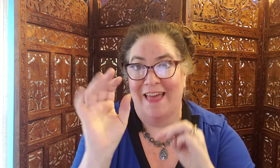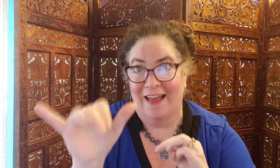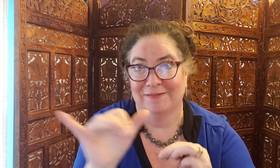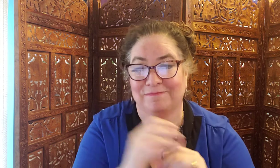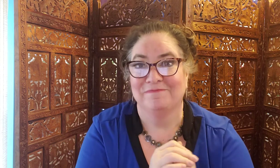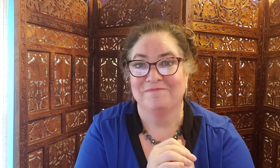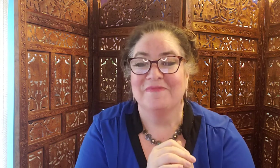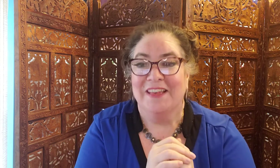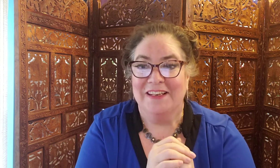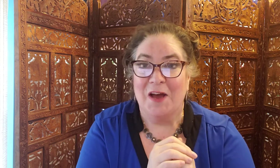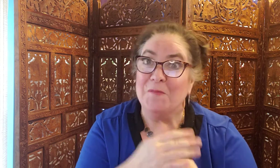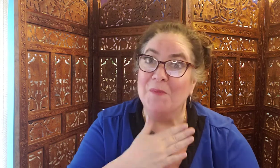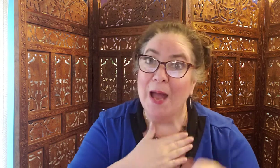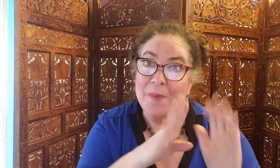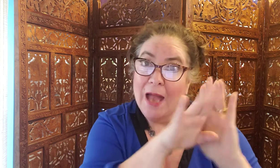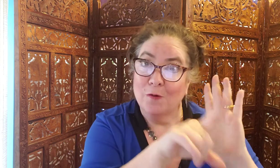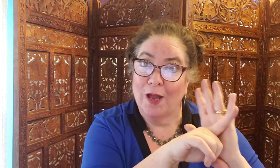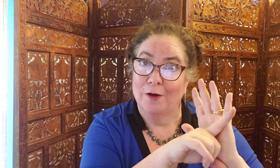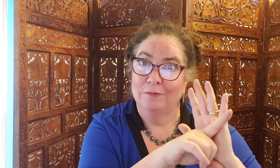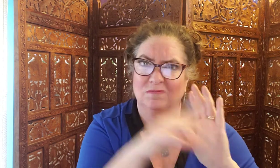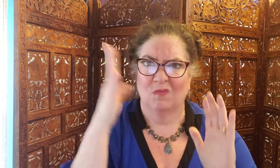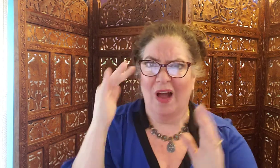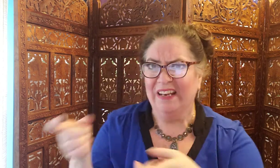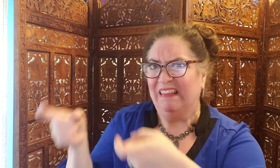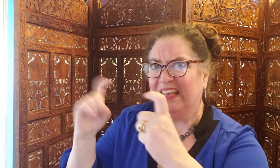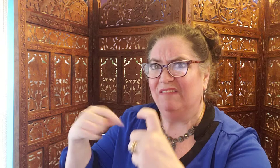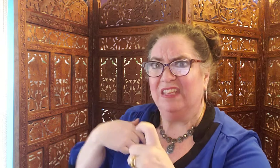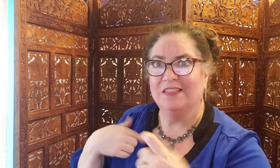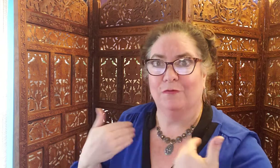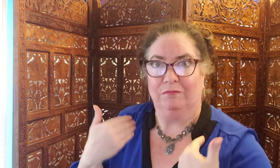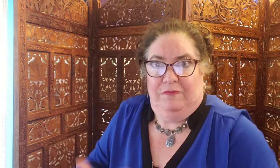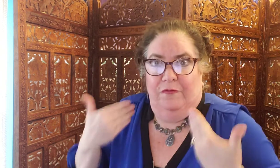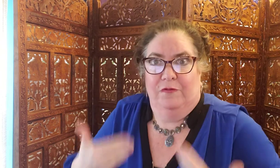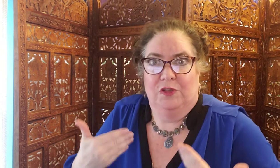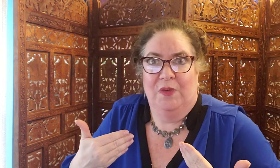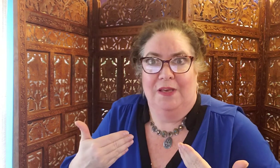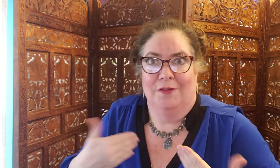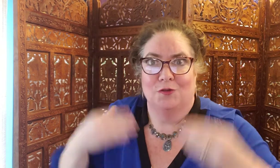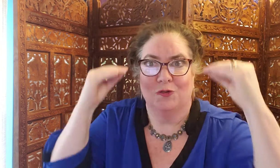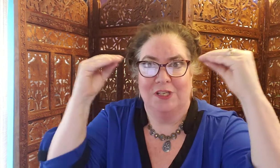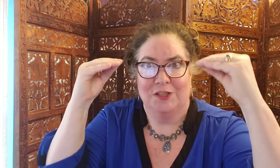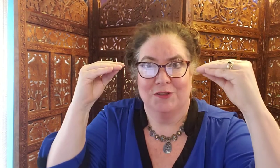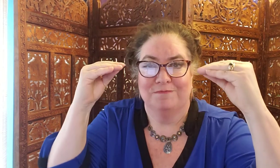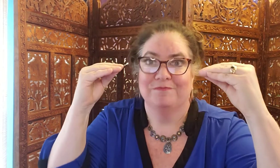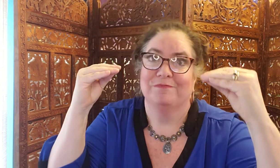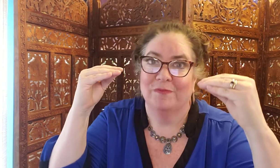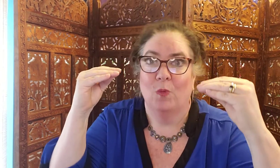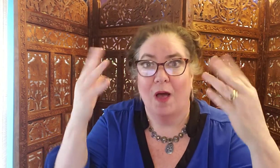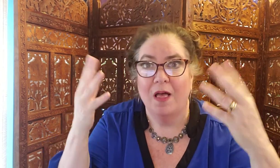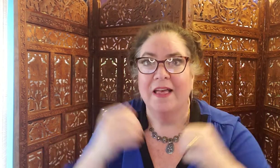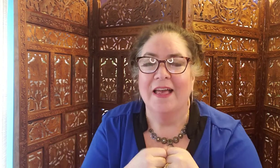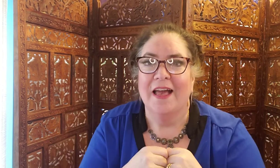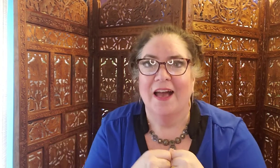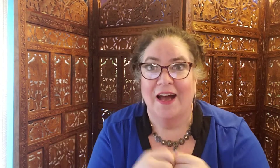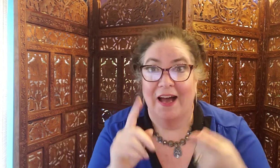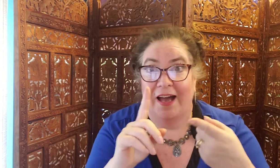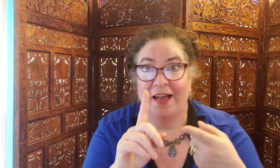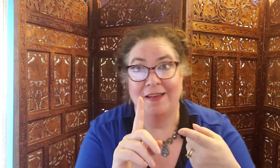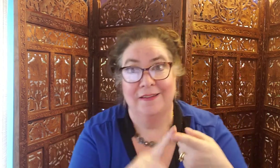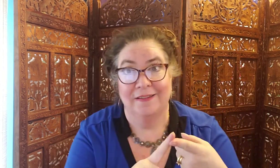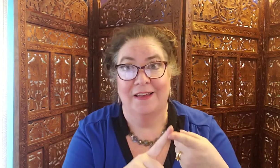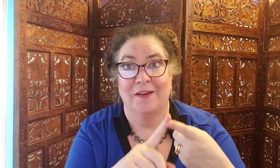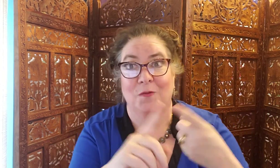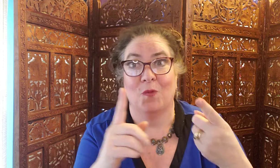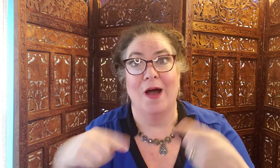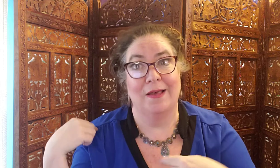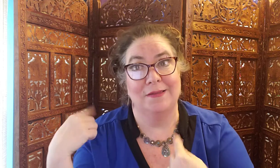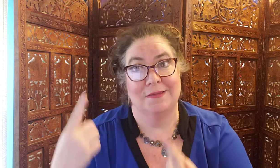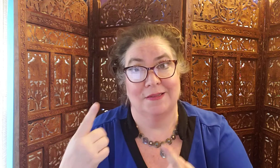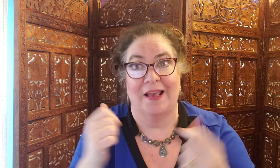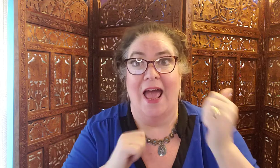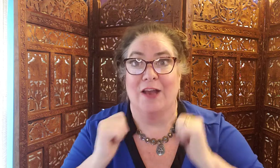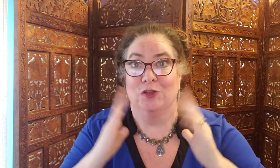that. Now... my background! Why did they give this to me to teach? Well I was an actor